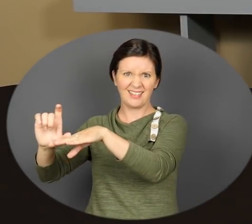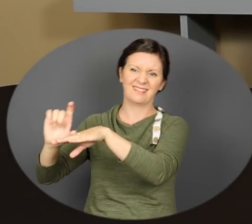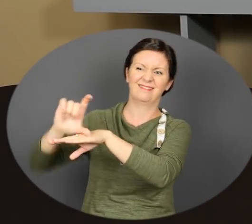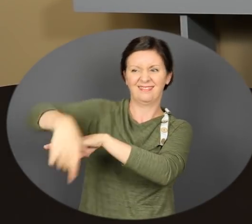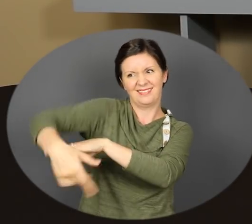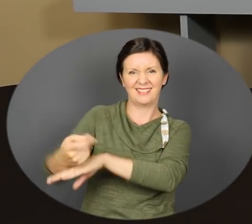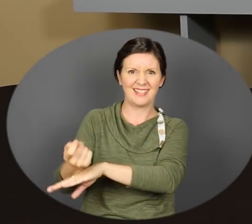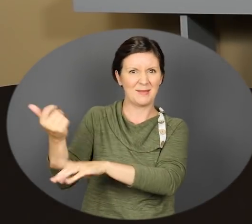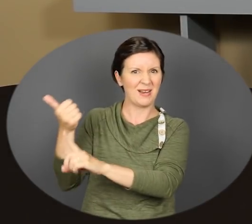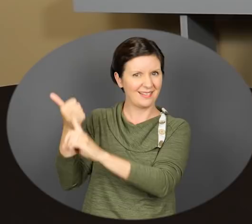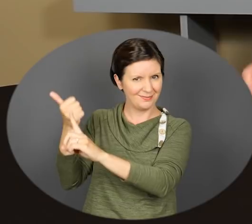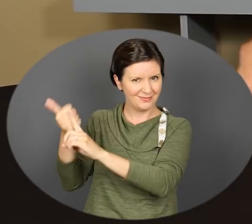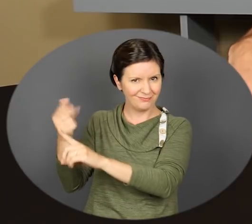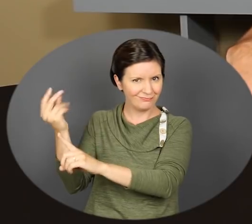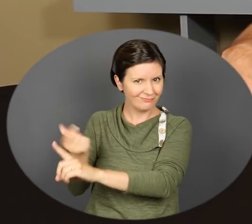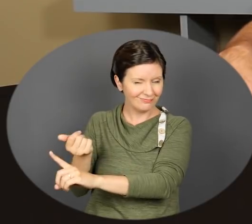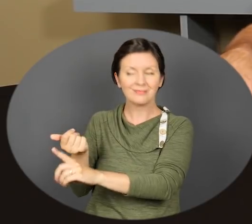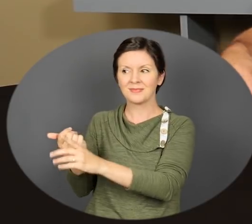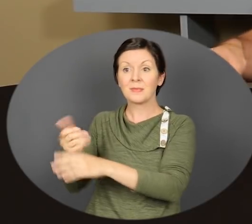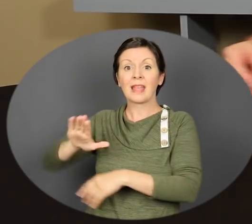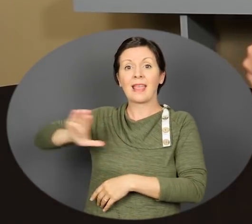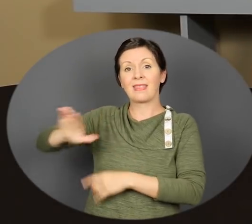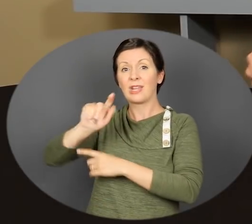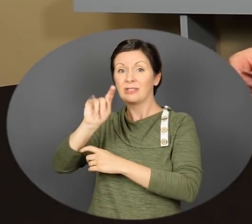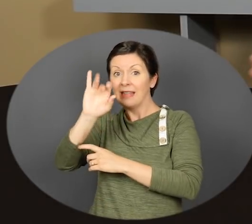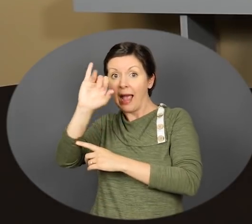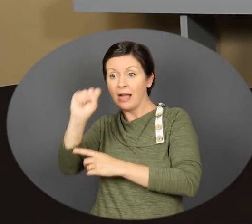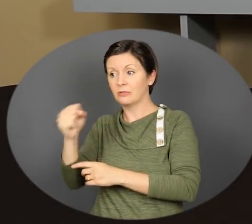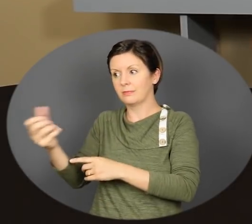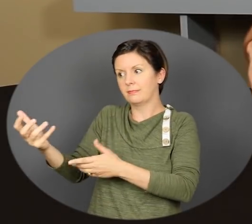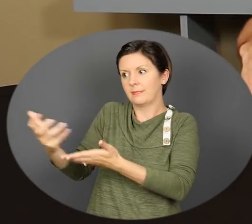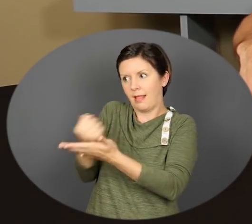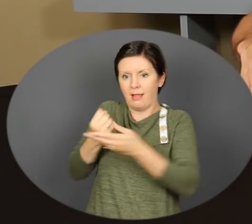from the game. Their remaining tiles would get shuffled up and then placed into a new